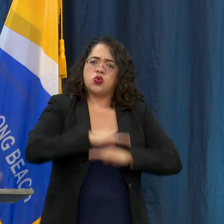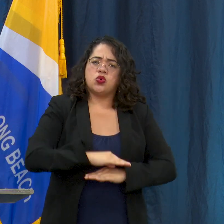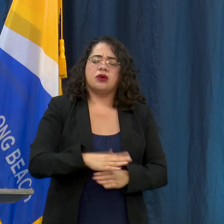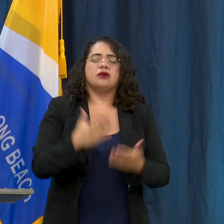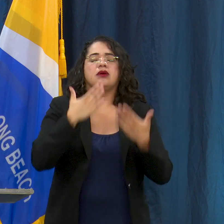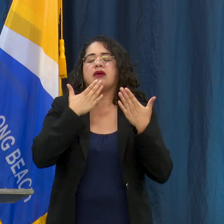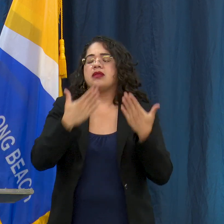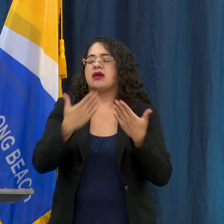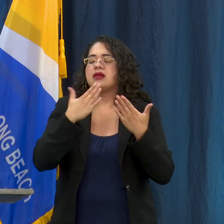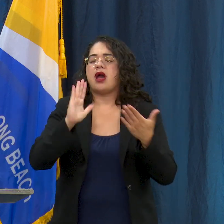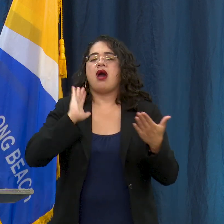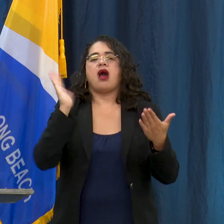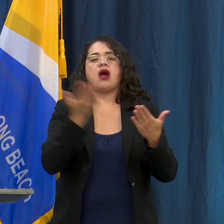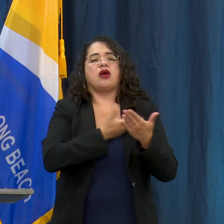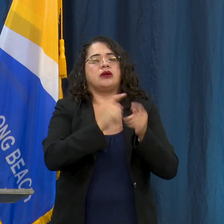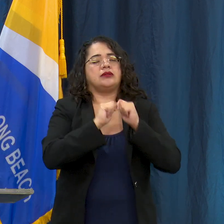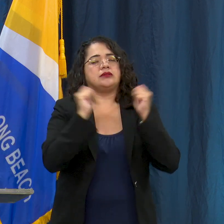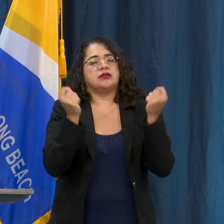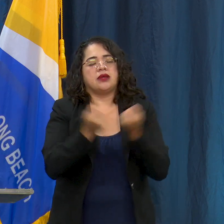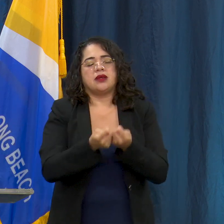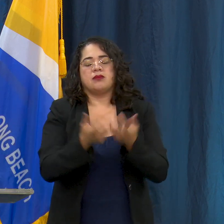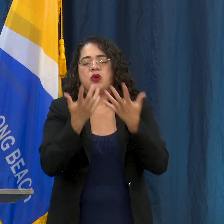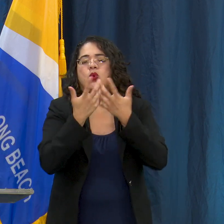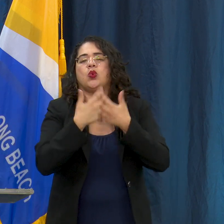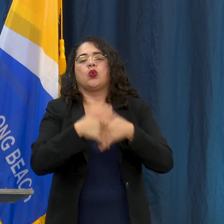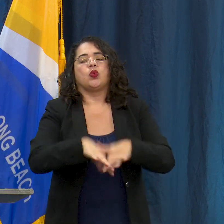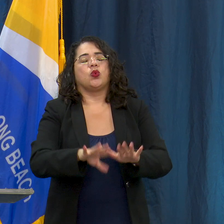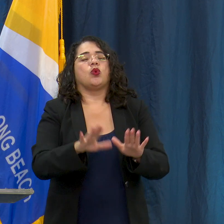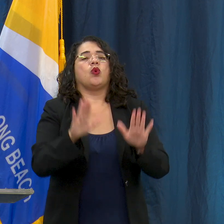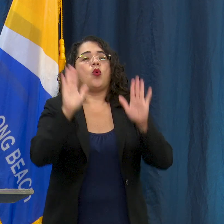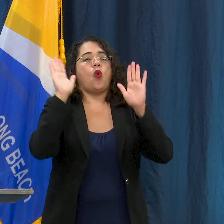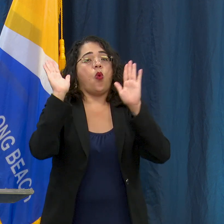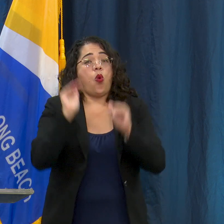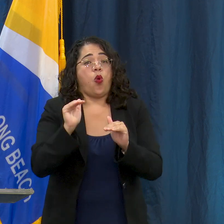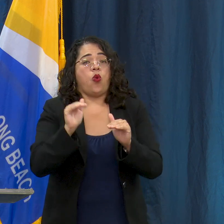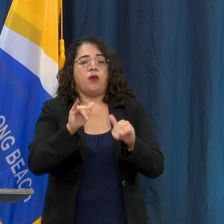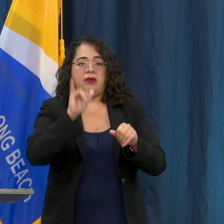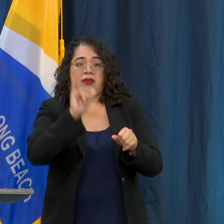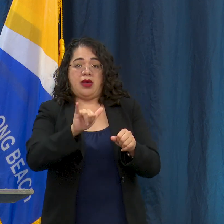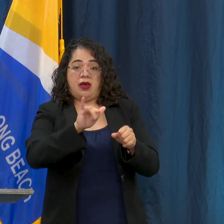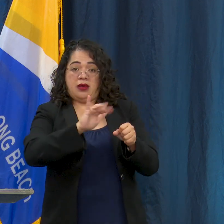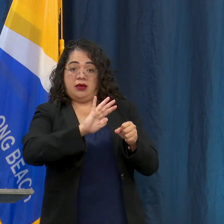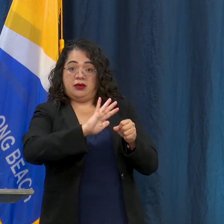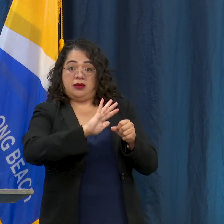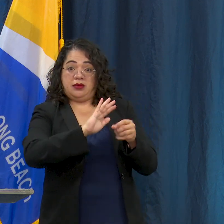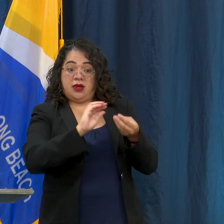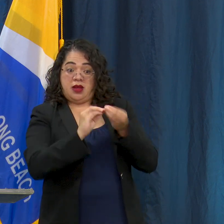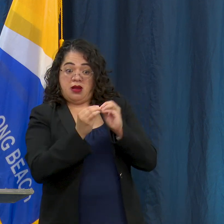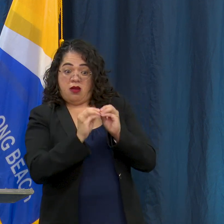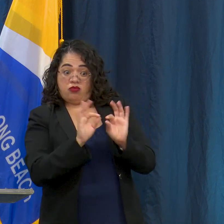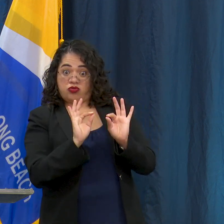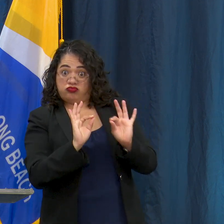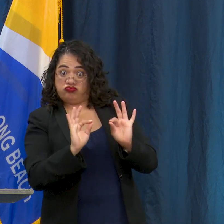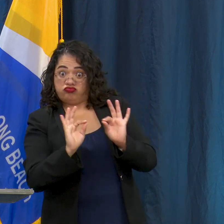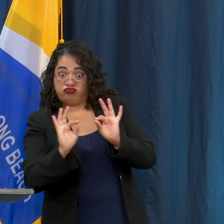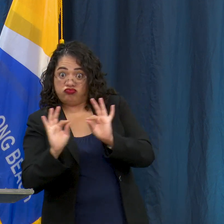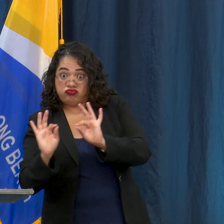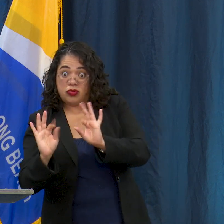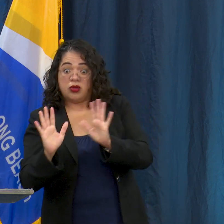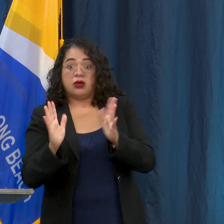let's hope that those numbers stay at that level by the end of the week and we're working with all of our legislators and our